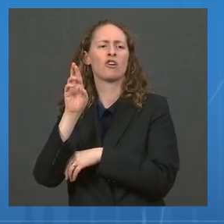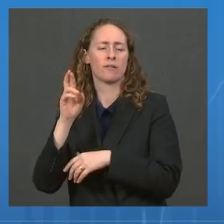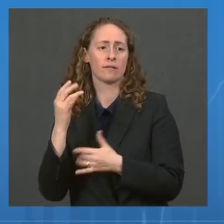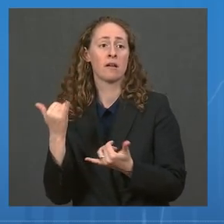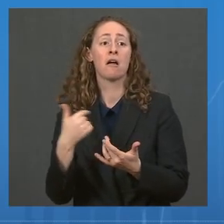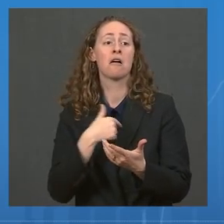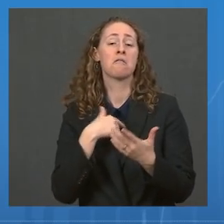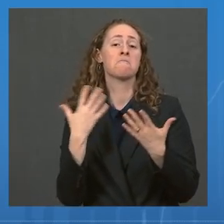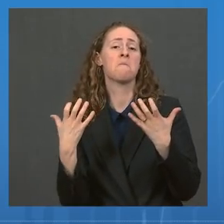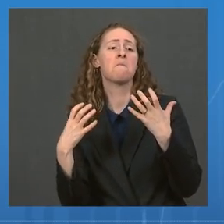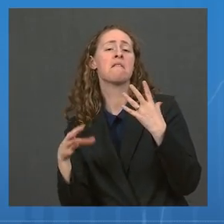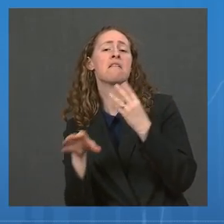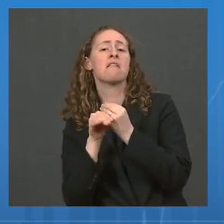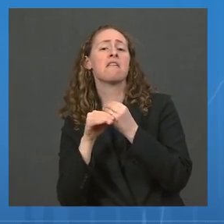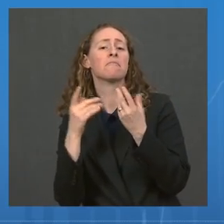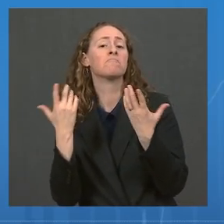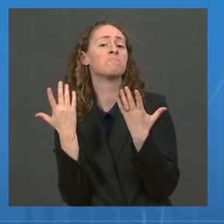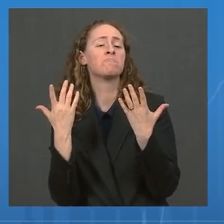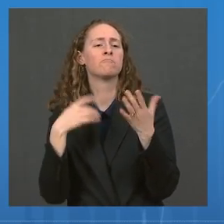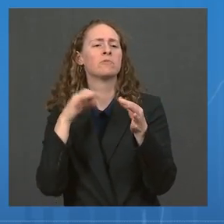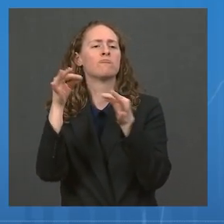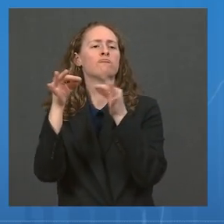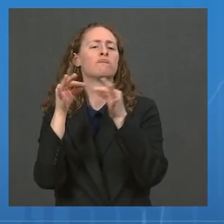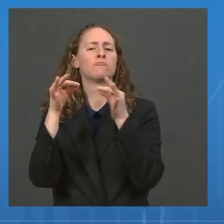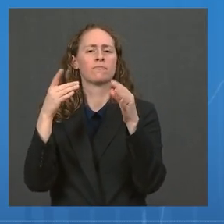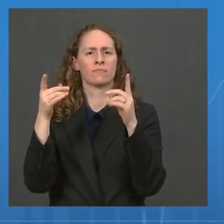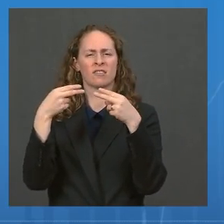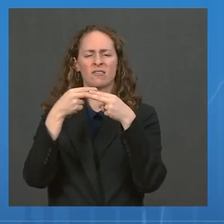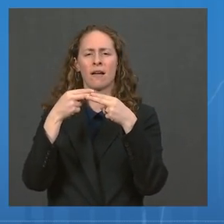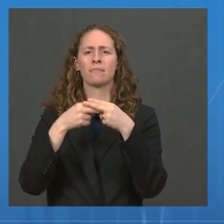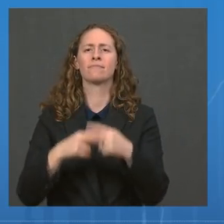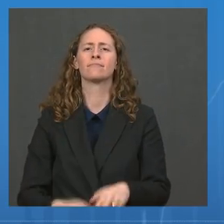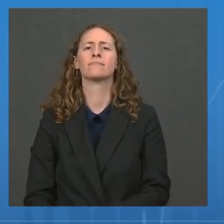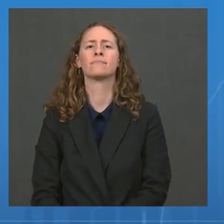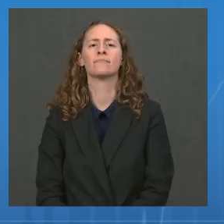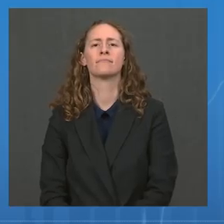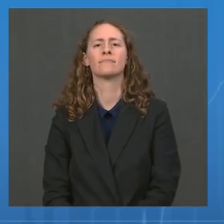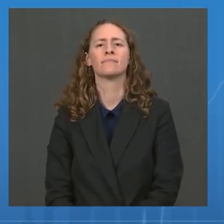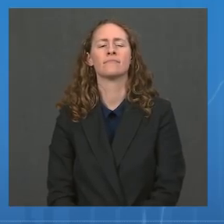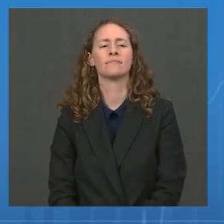as shown on this first slide, is to try to and answer the question: